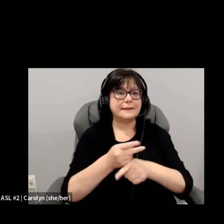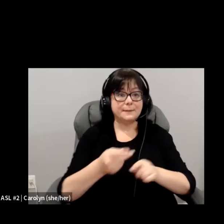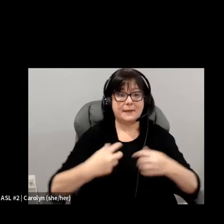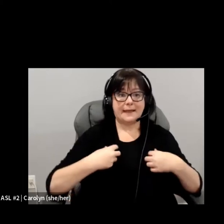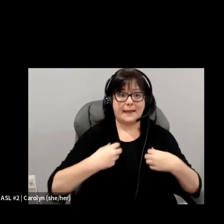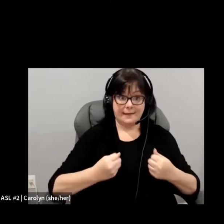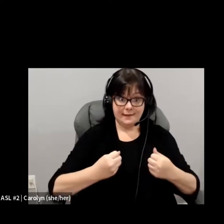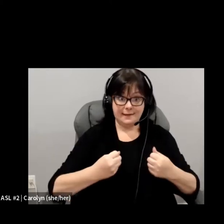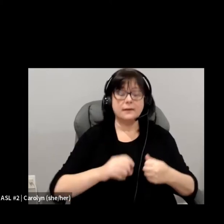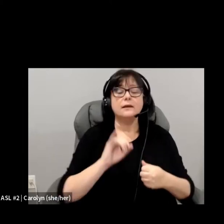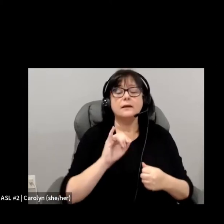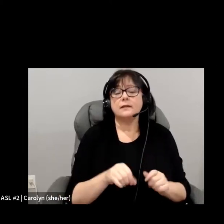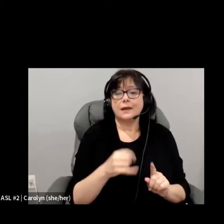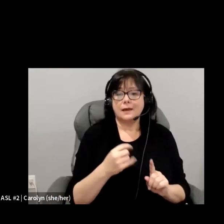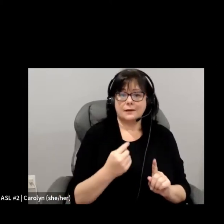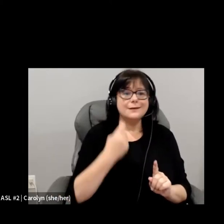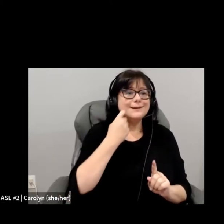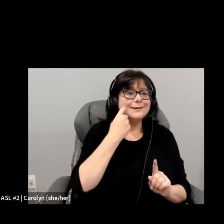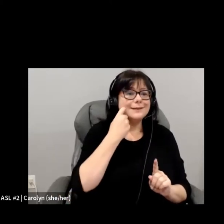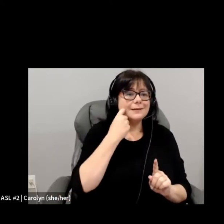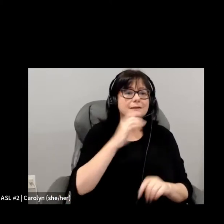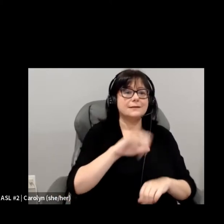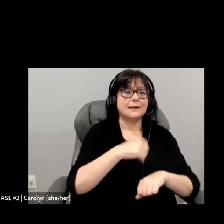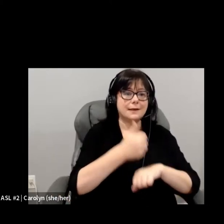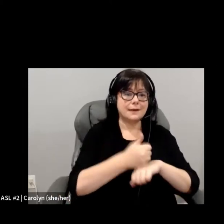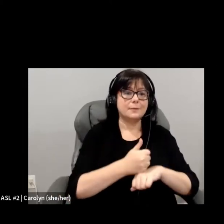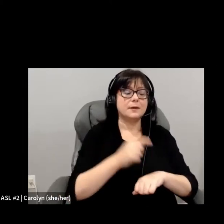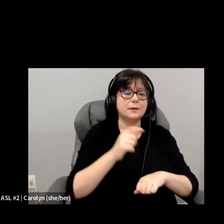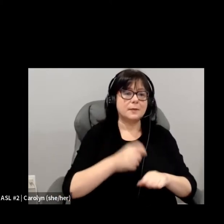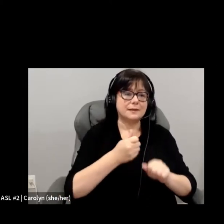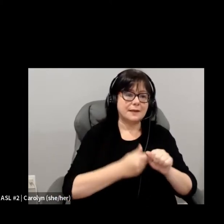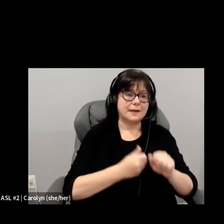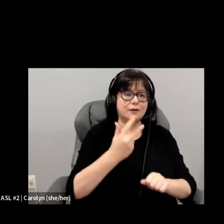THIS YEAR WE ARE STARTING TO EXPERIENCE THE CYCLE OF RENEWAL.